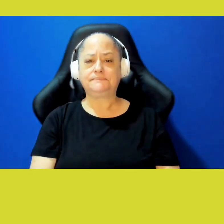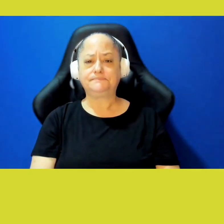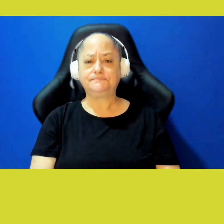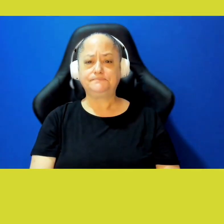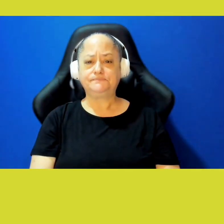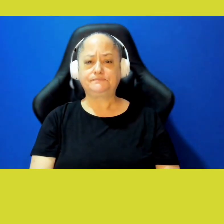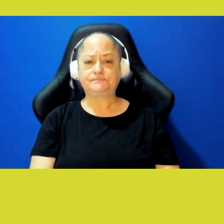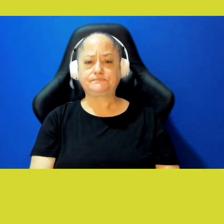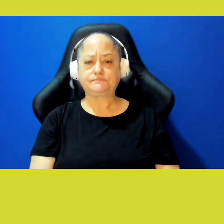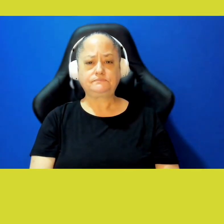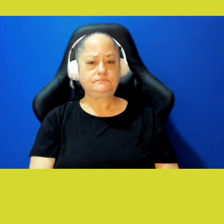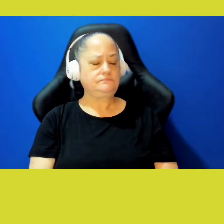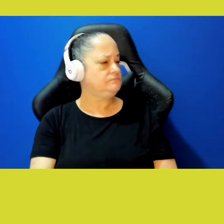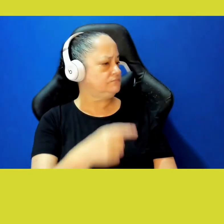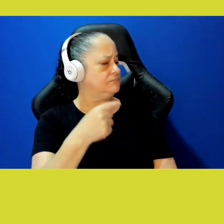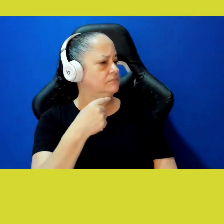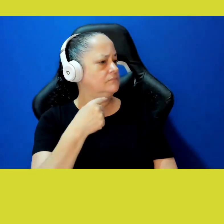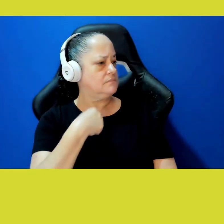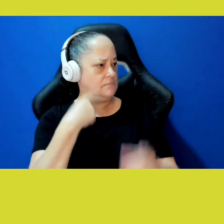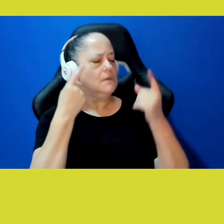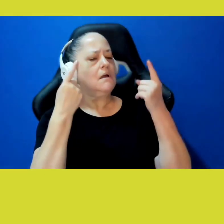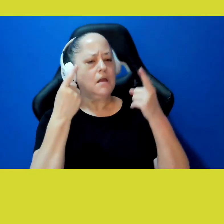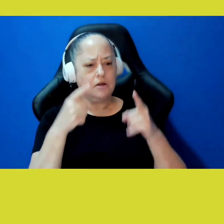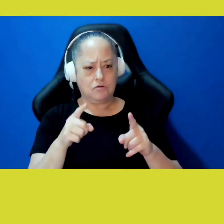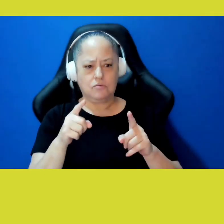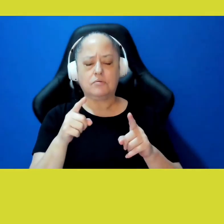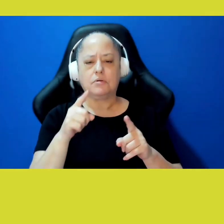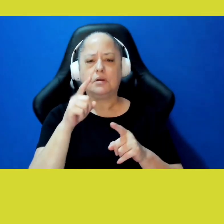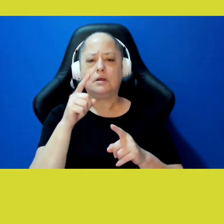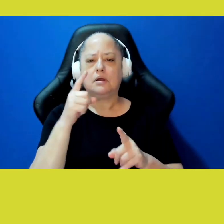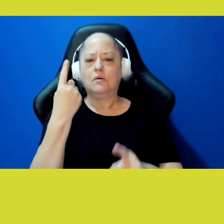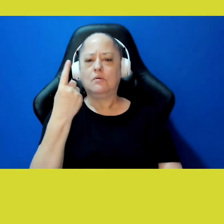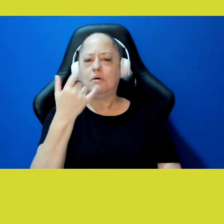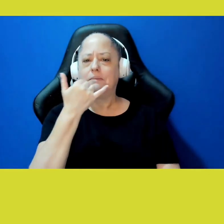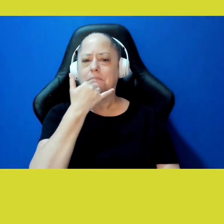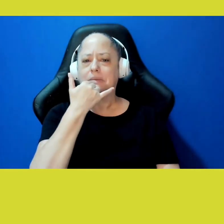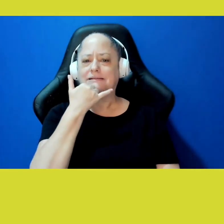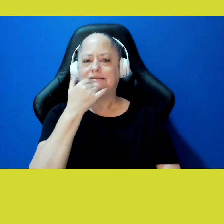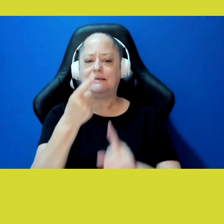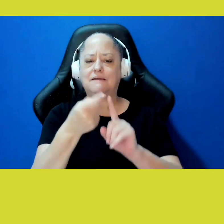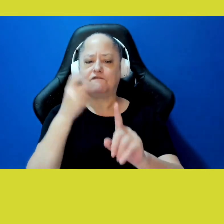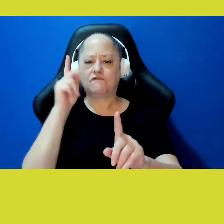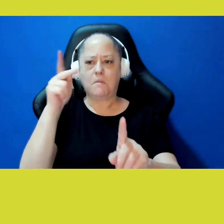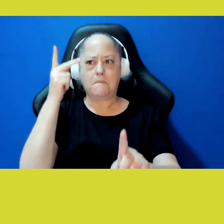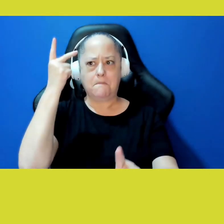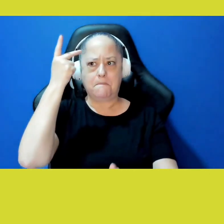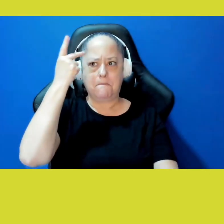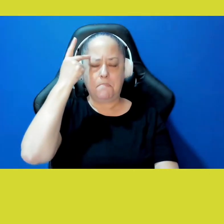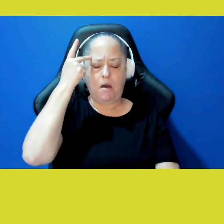No, I agree. I think that one of the mistakes from a policy level was that HUD was pushing